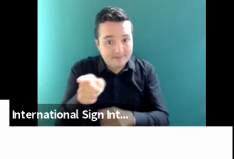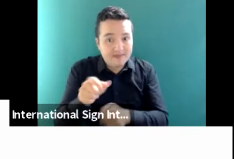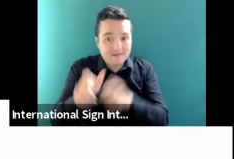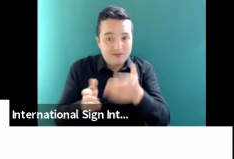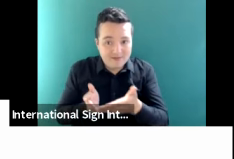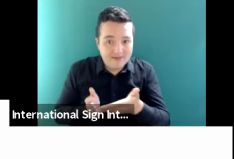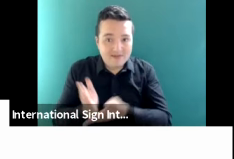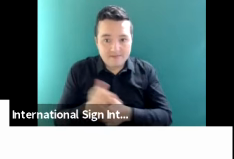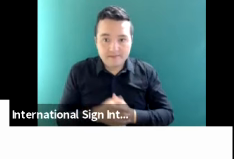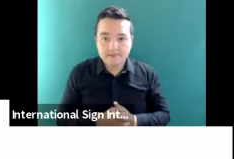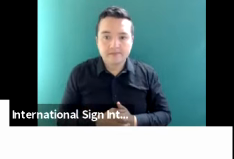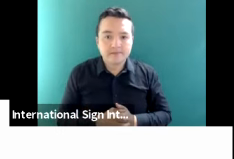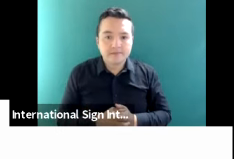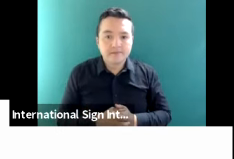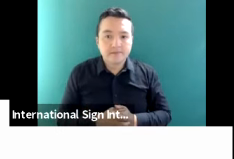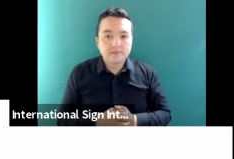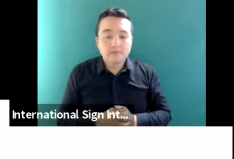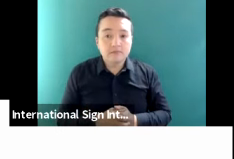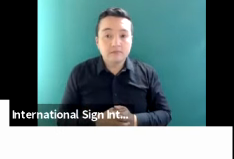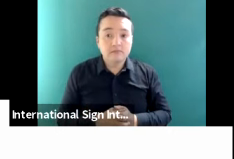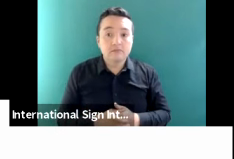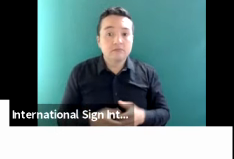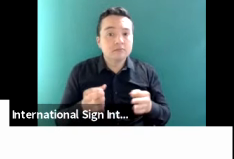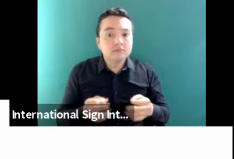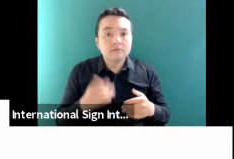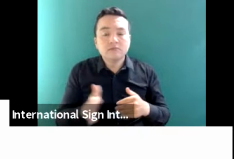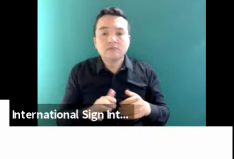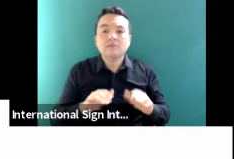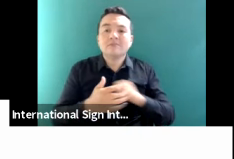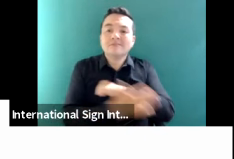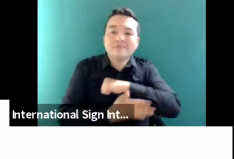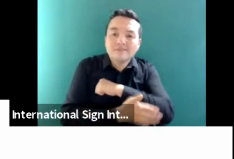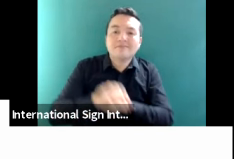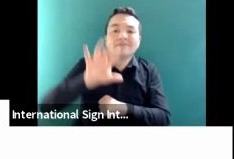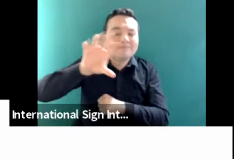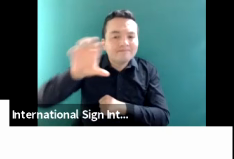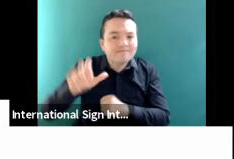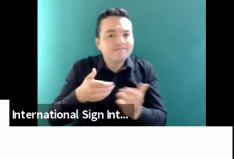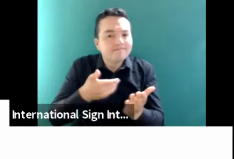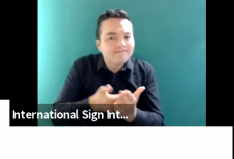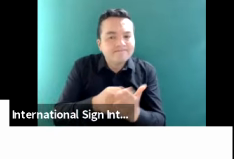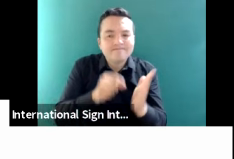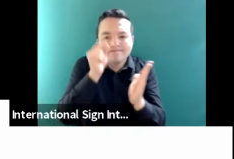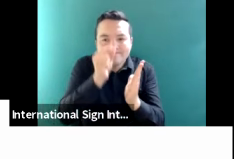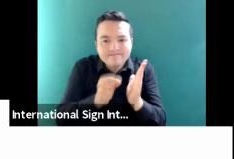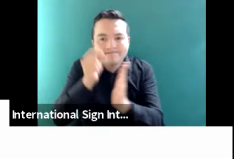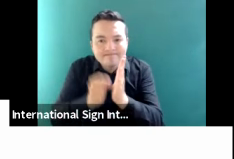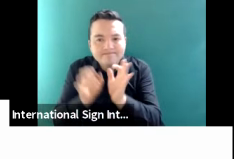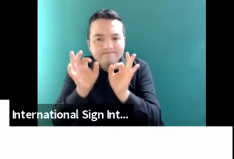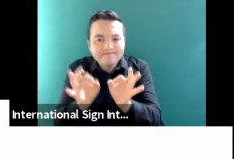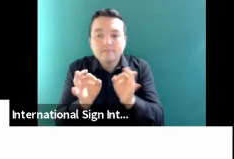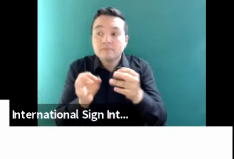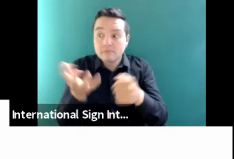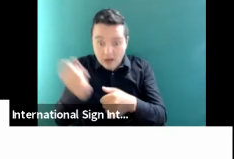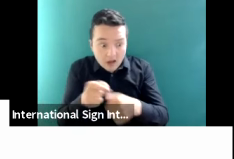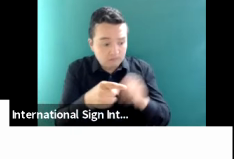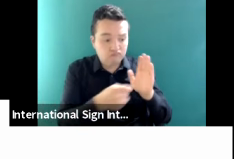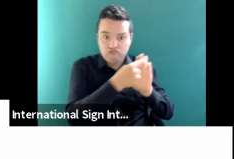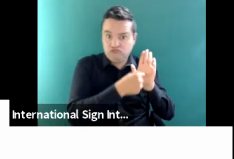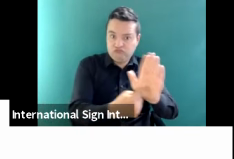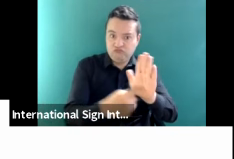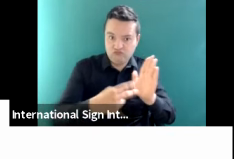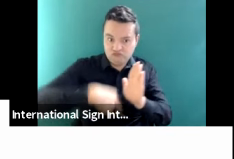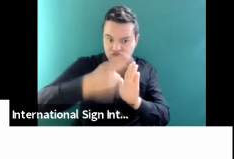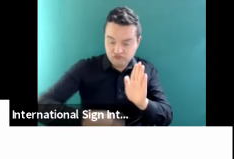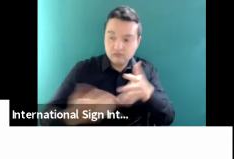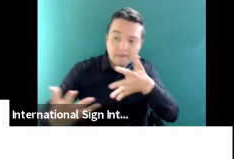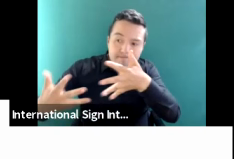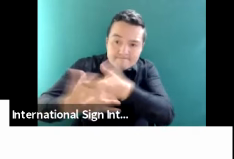50 years ago when CRPD was launched, this was a very small minority of countries. So that's a very important stat to recognize.